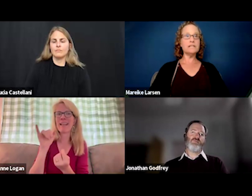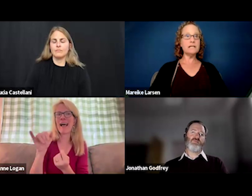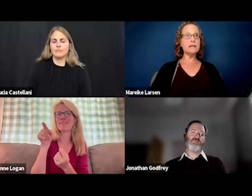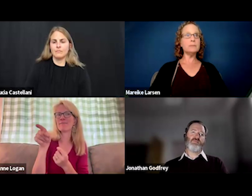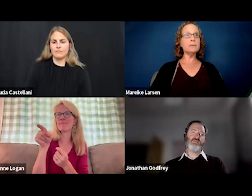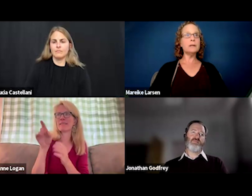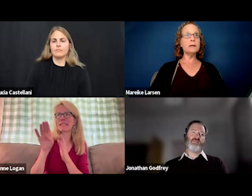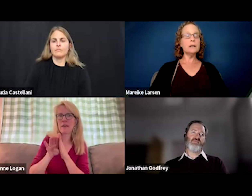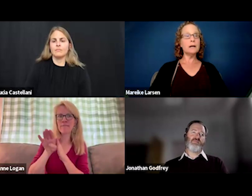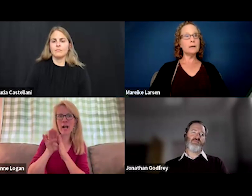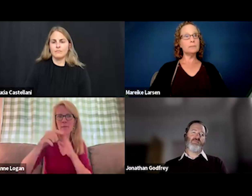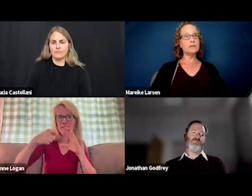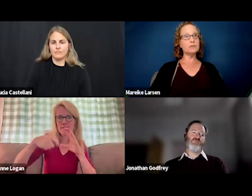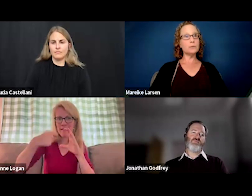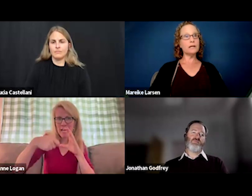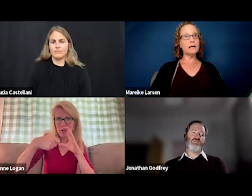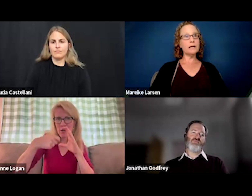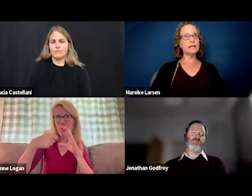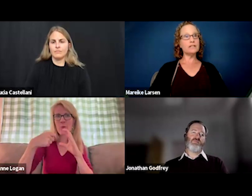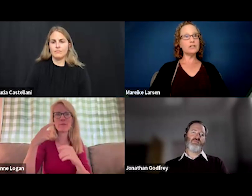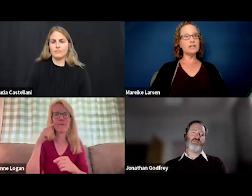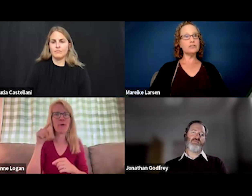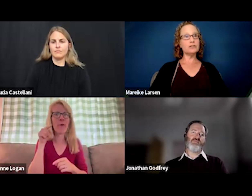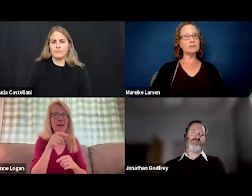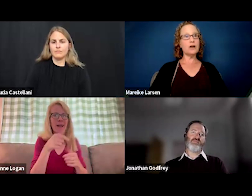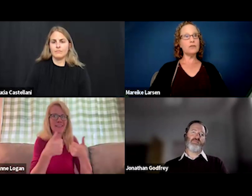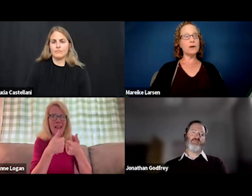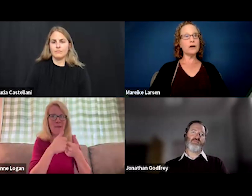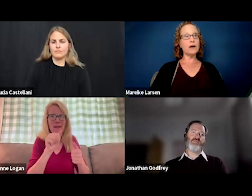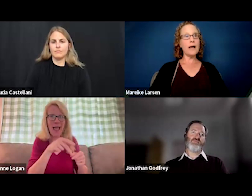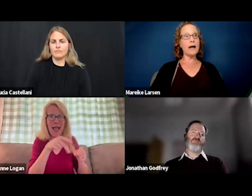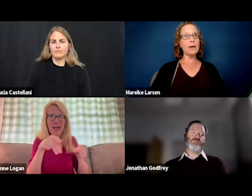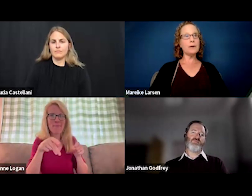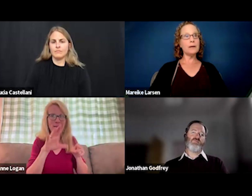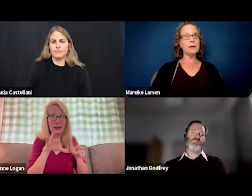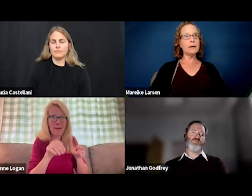team that's working on an educational software app.